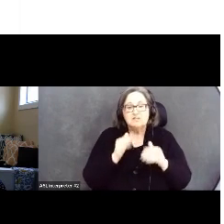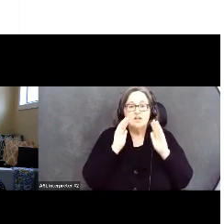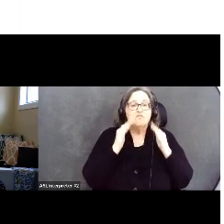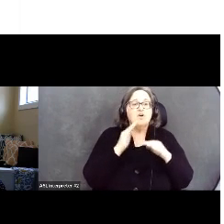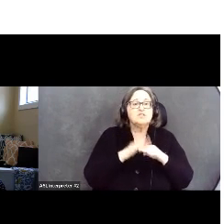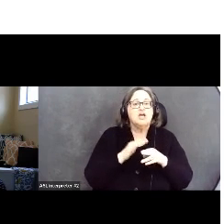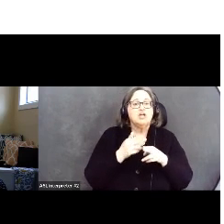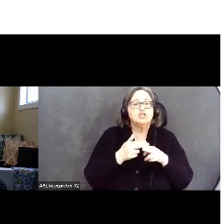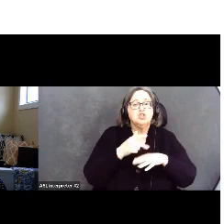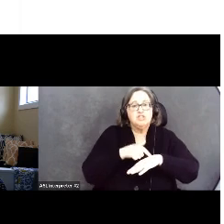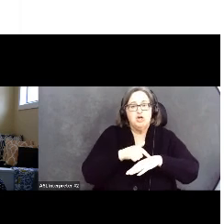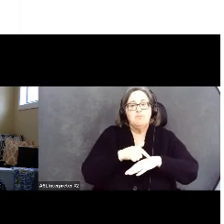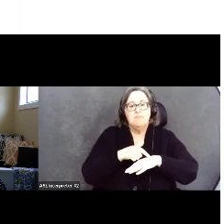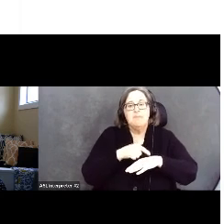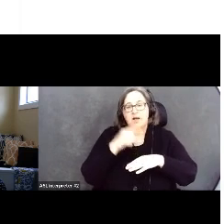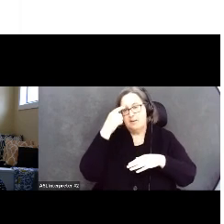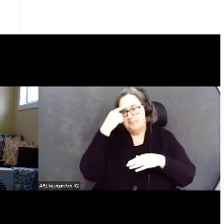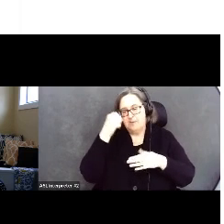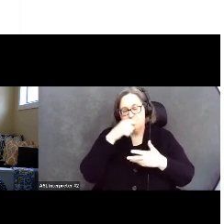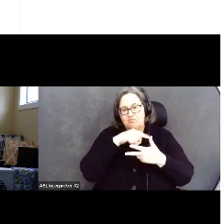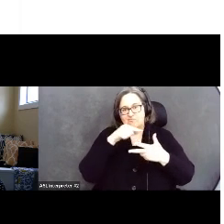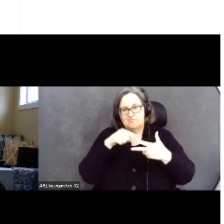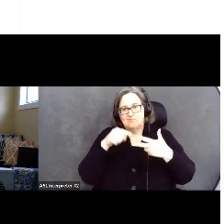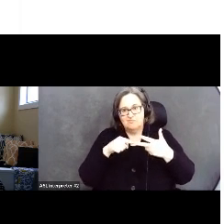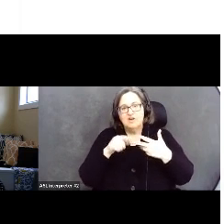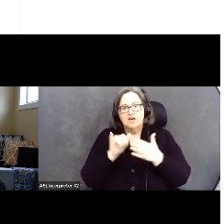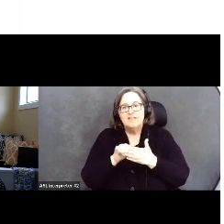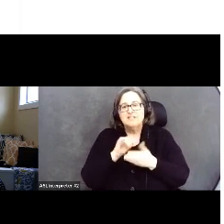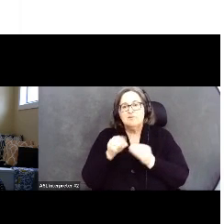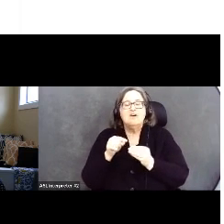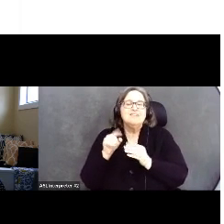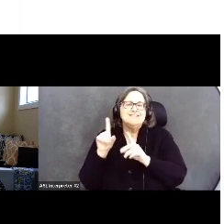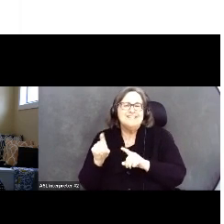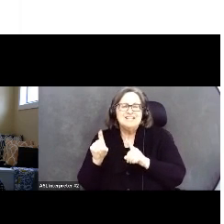memory, all about tests and grades. And then mastery of the material.